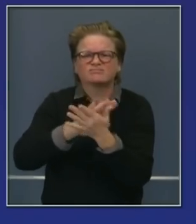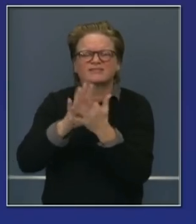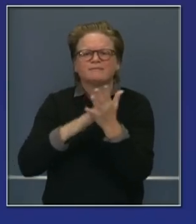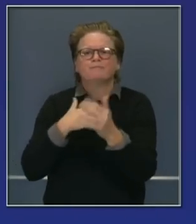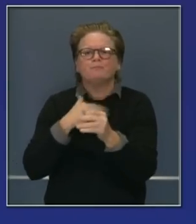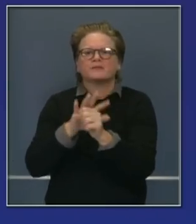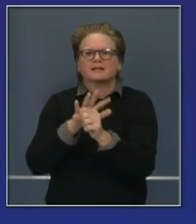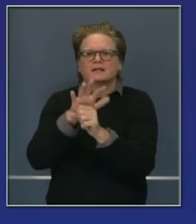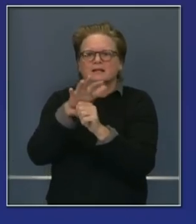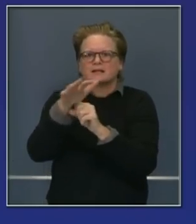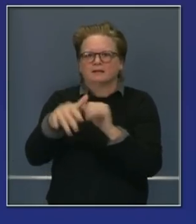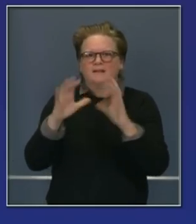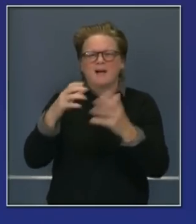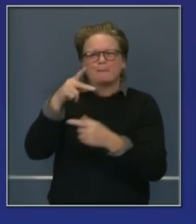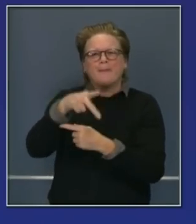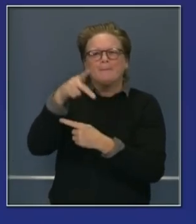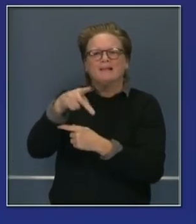MILLION MASKS AND OTHER RELATED